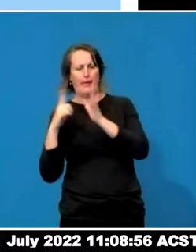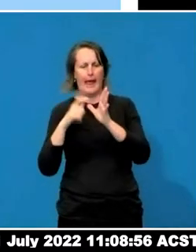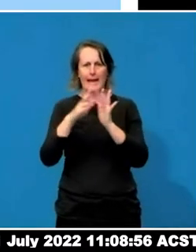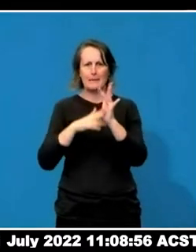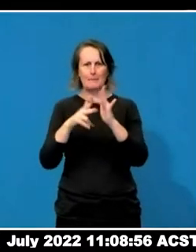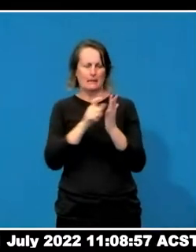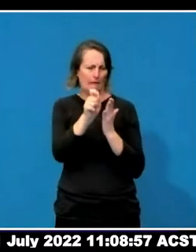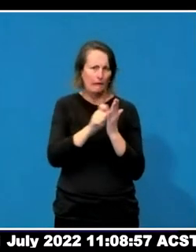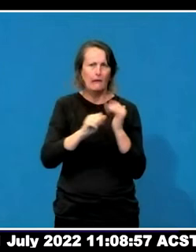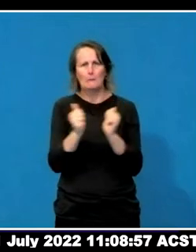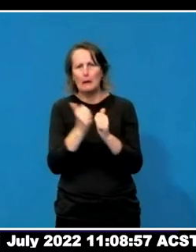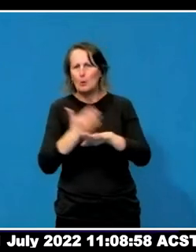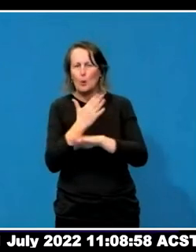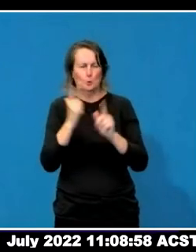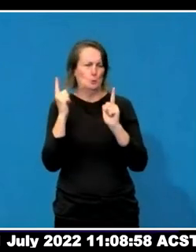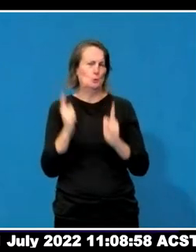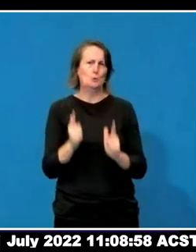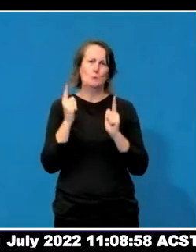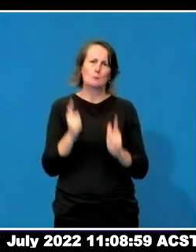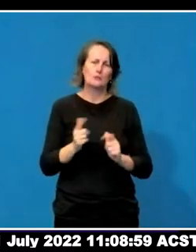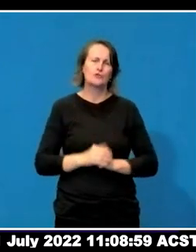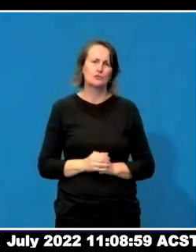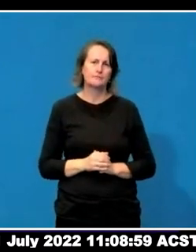She will suggest a number of changes which would improve the NDIS in areas of